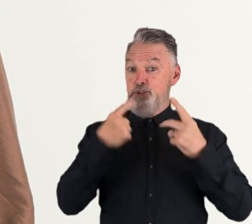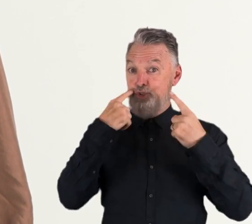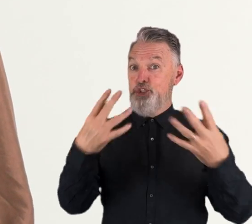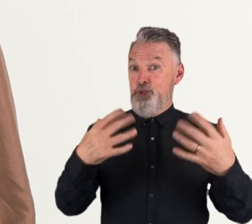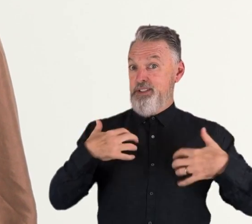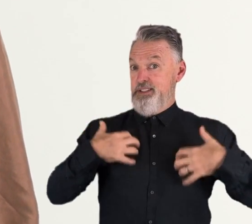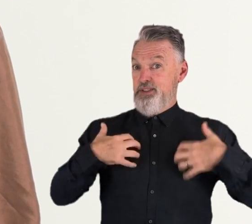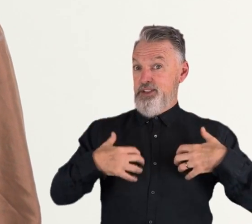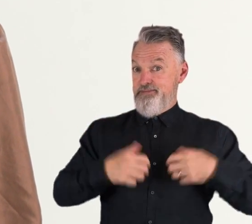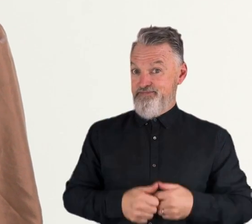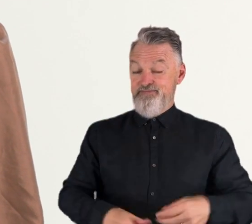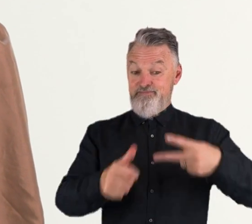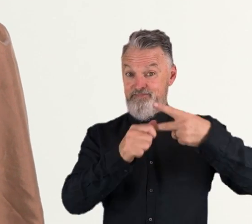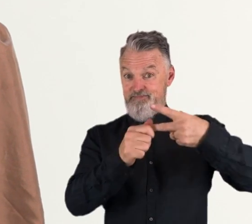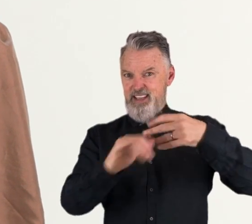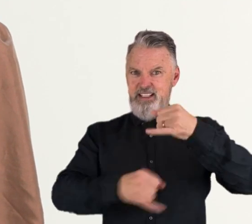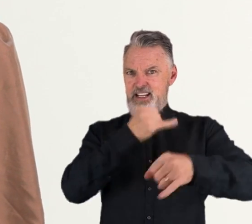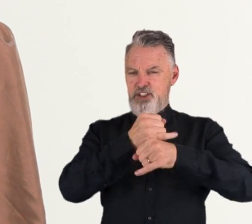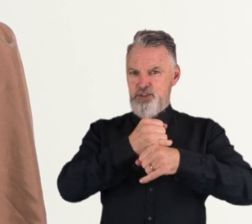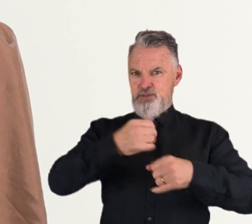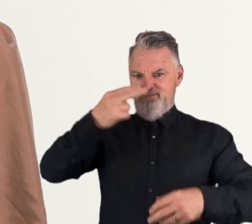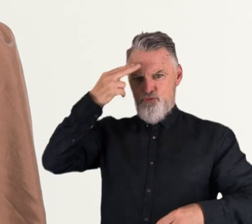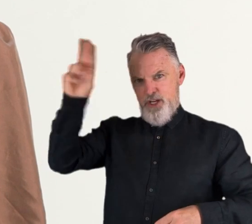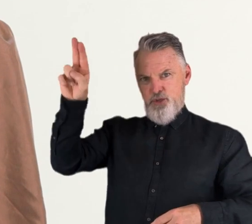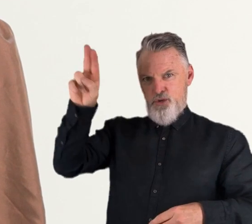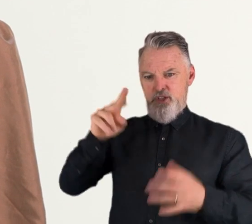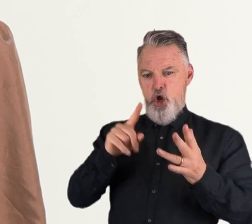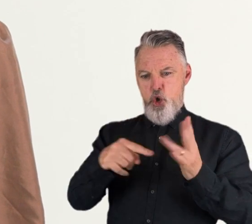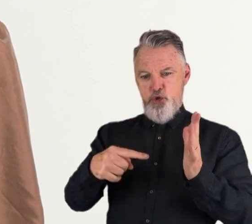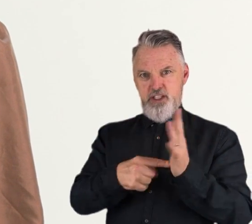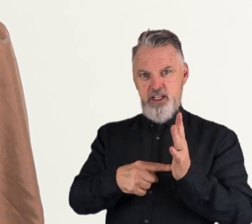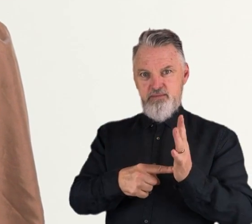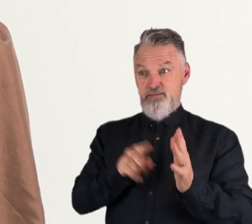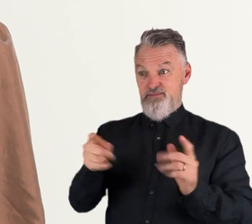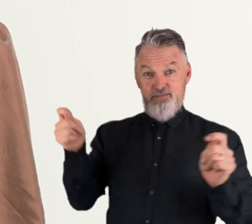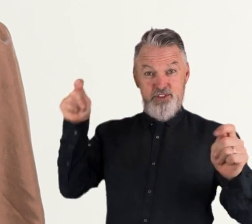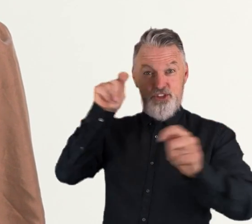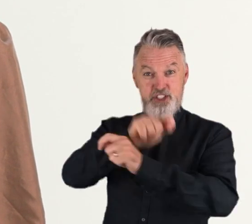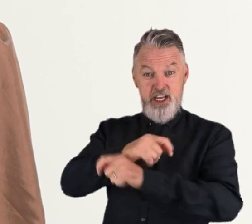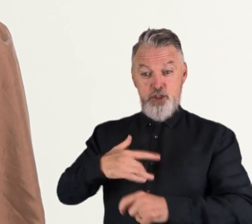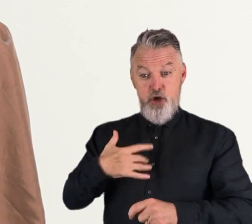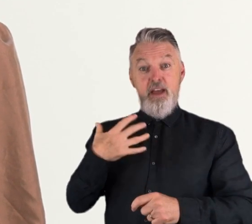We also have an internationally recognised Occupational Therapist who is transforming the lives of children with cerebral palsy.